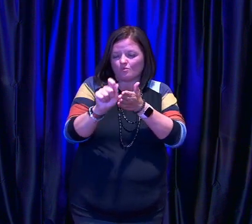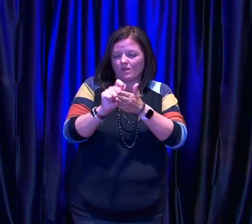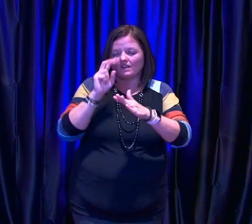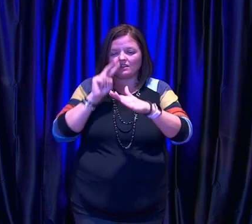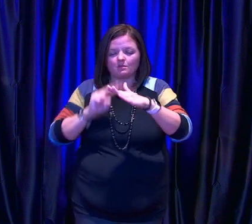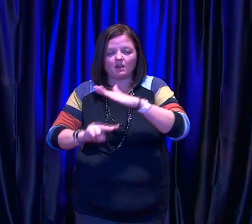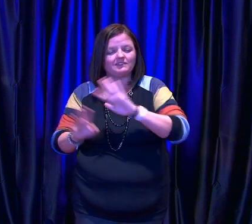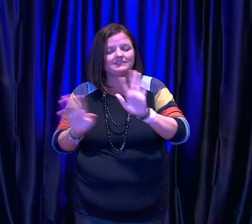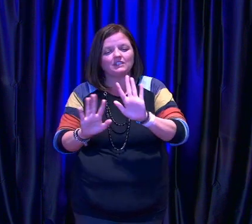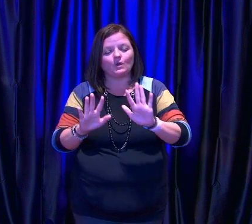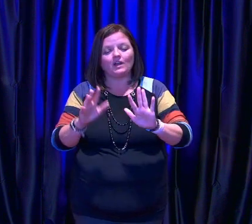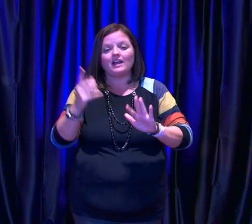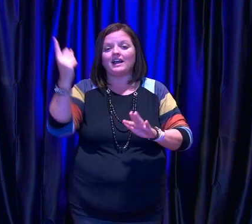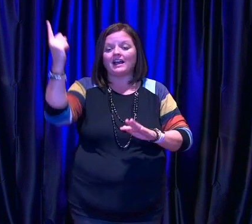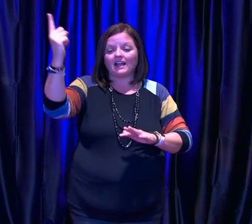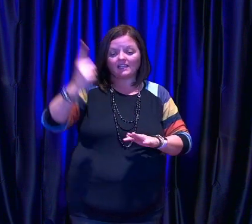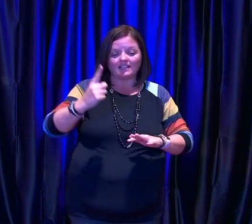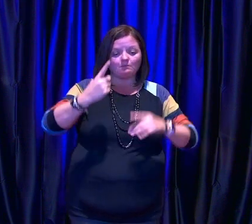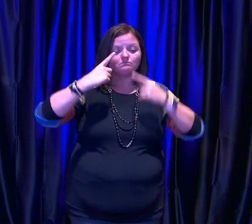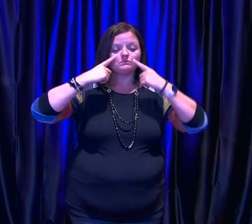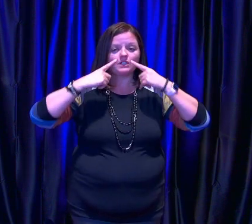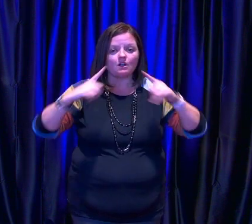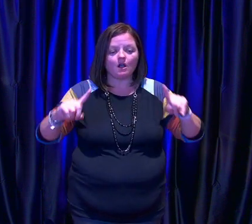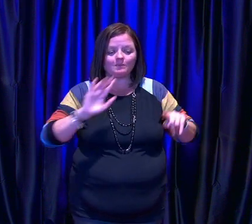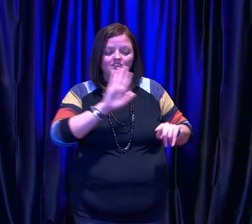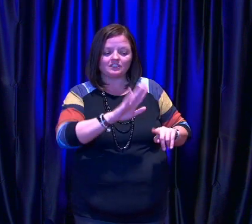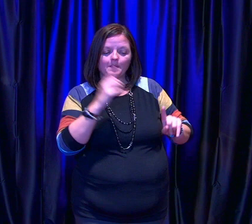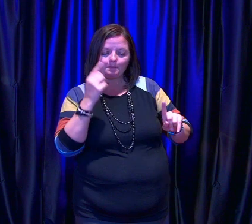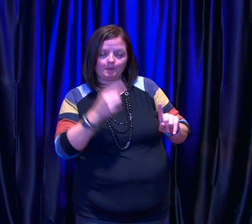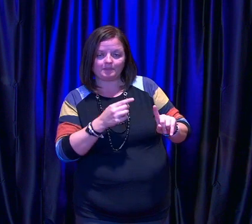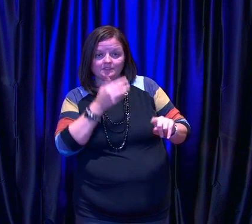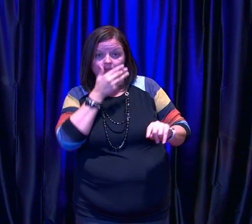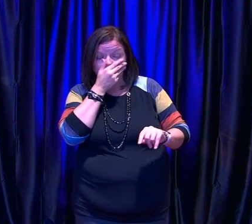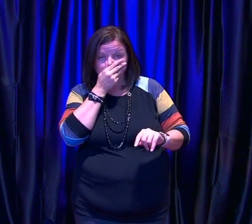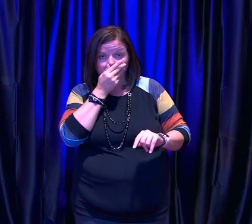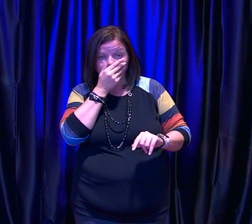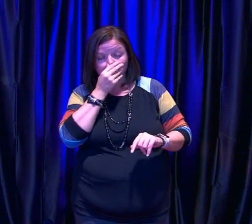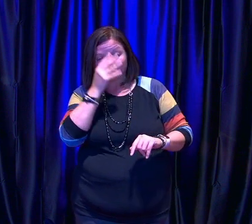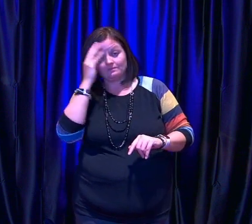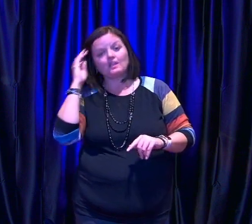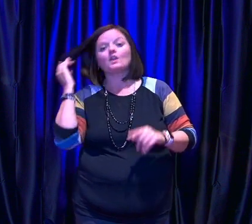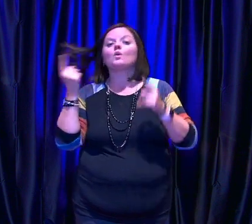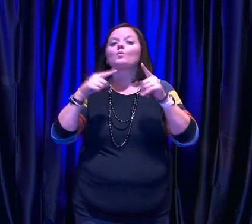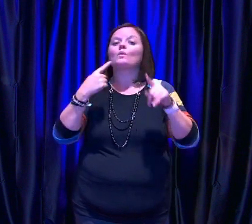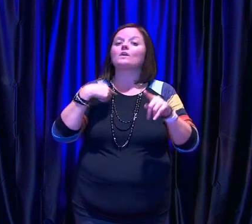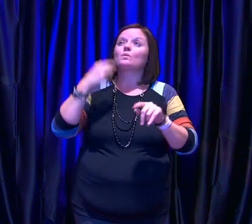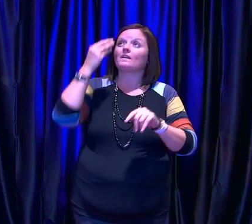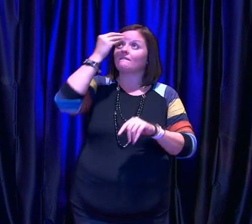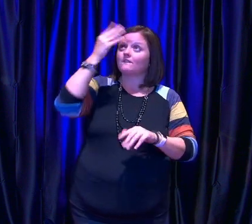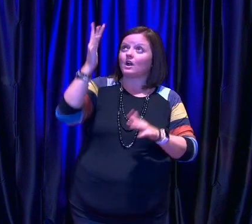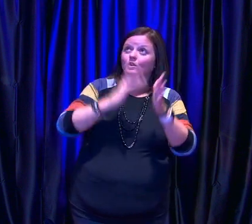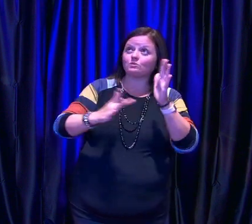no i came to accomplish their purpose when we follow Jesus we will accomplish